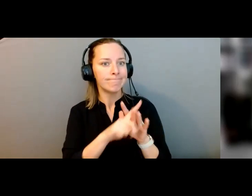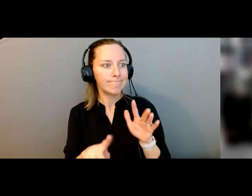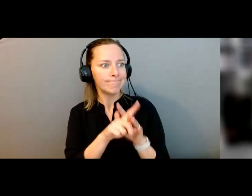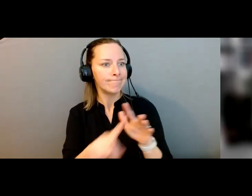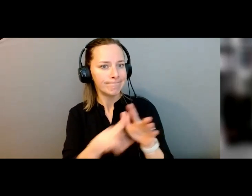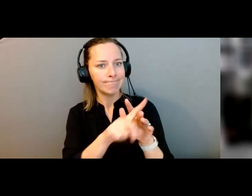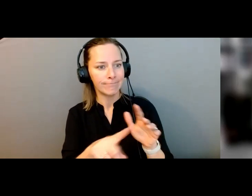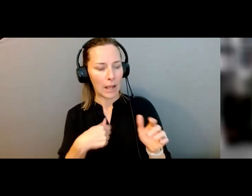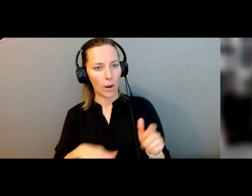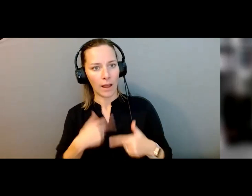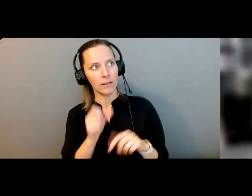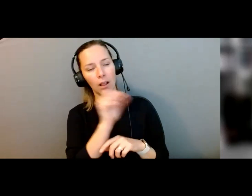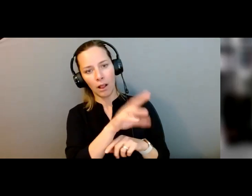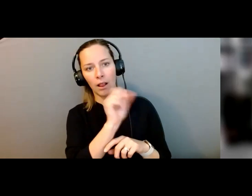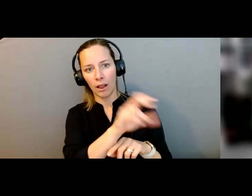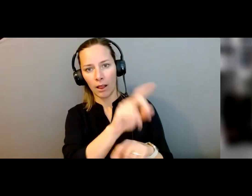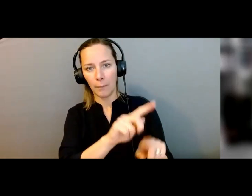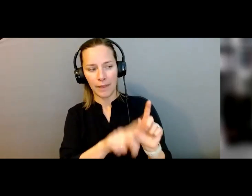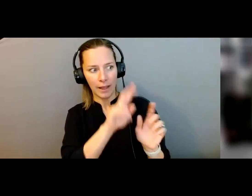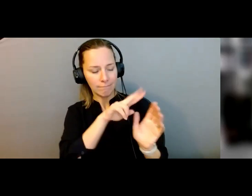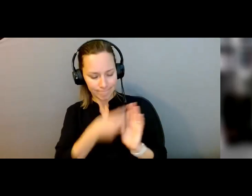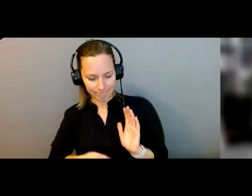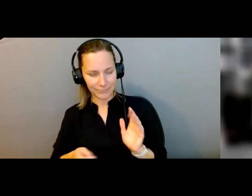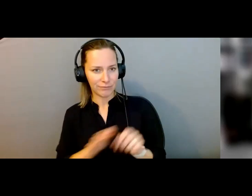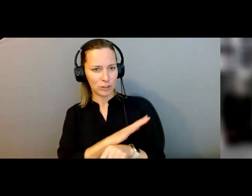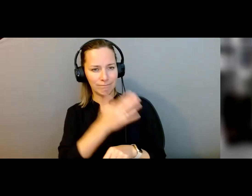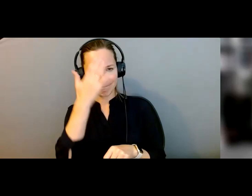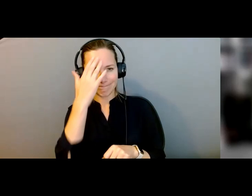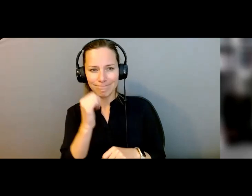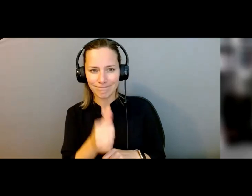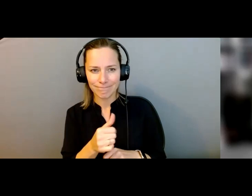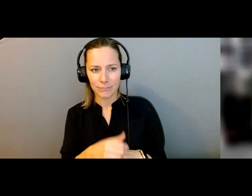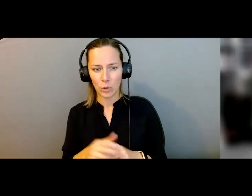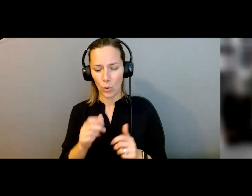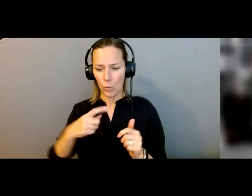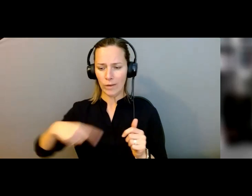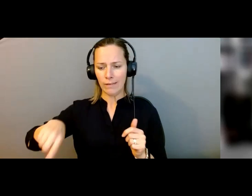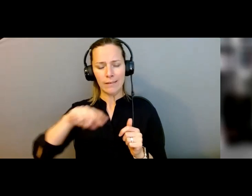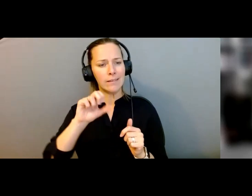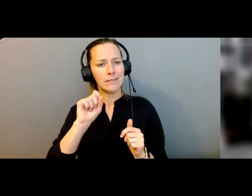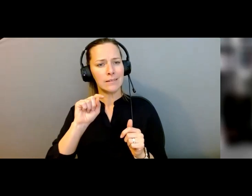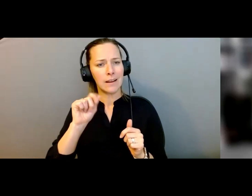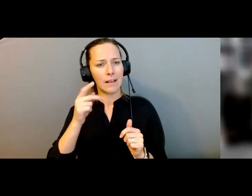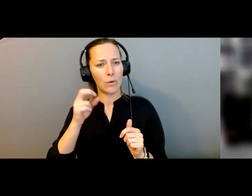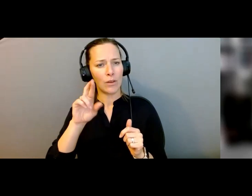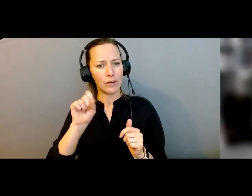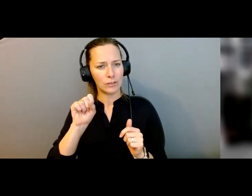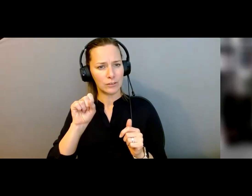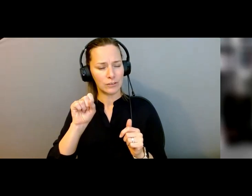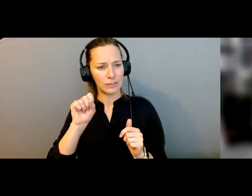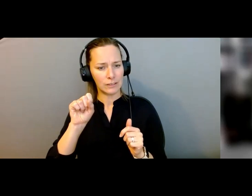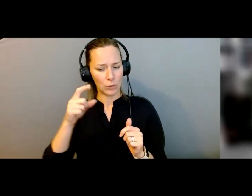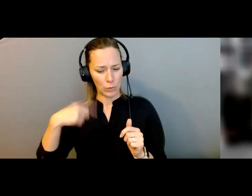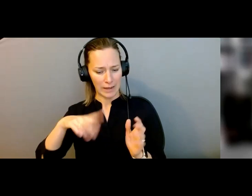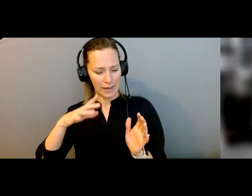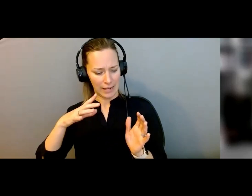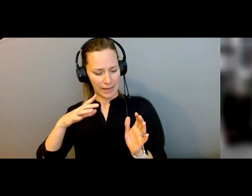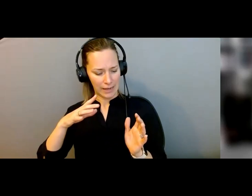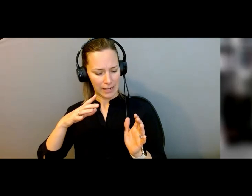But how do we as stakeholders get to control how our stories are shared?